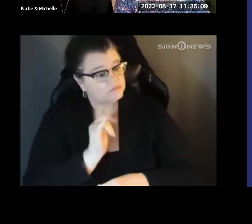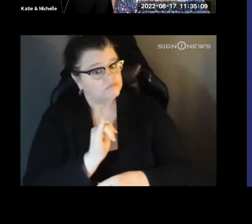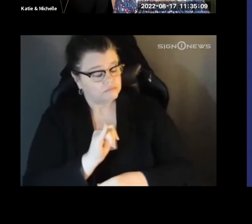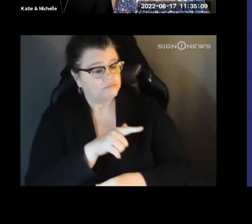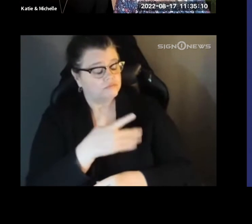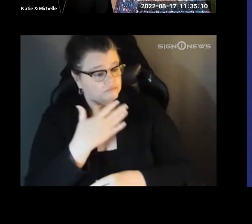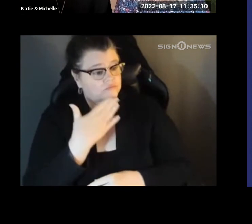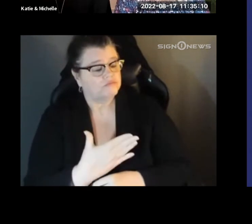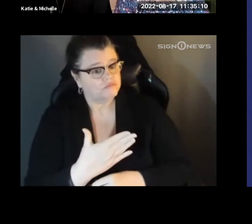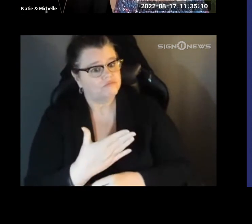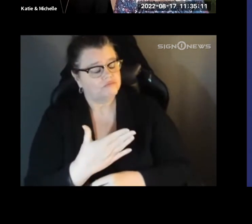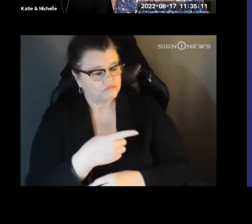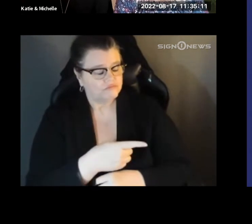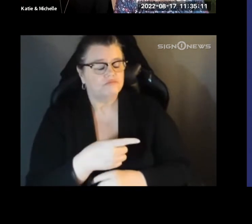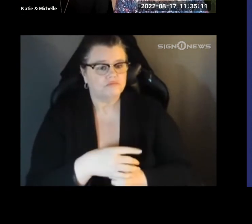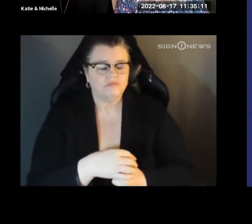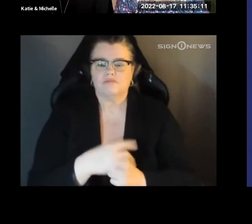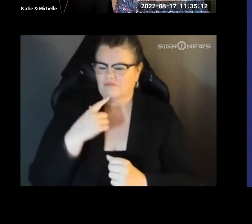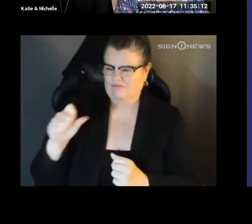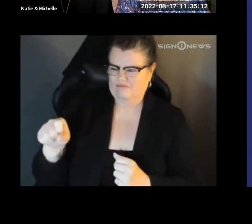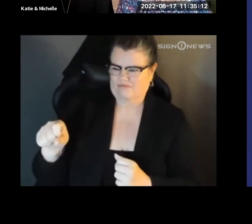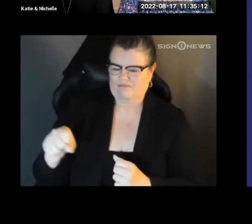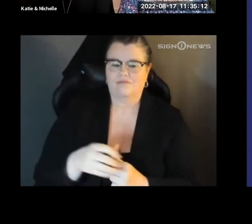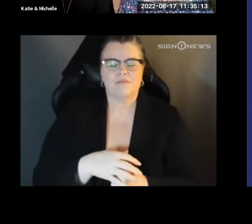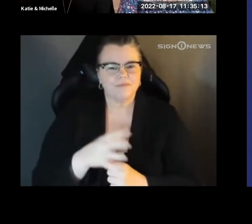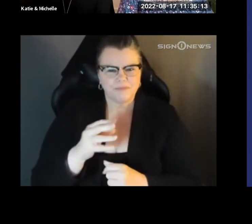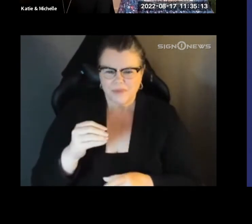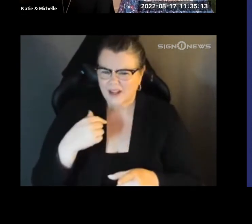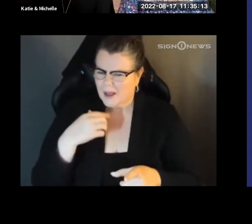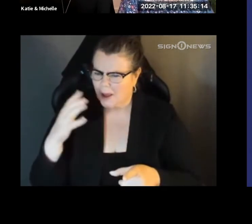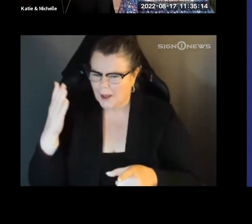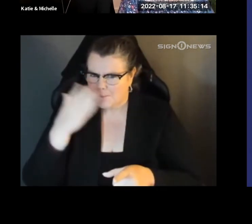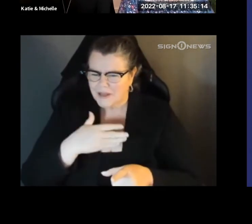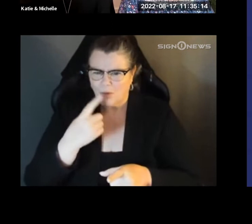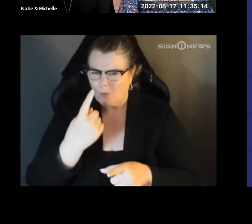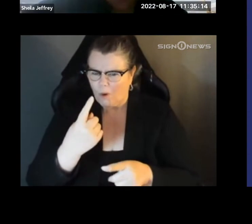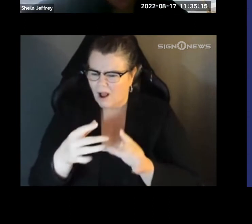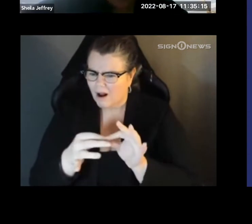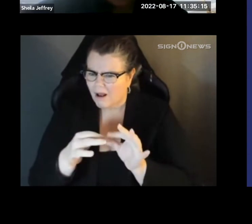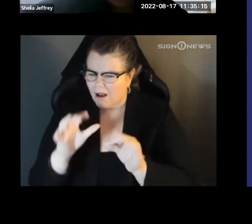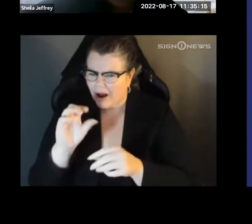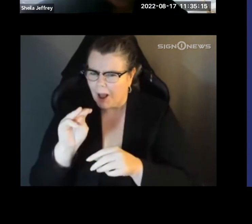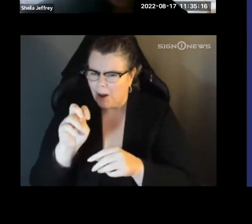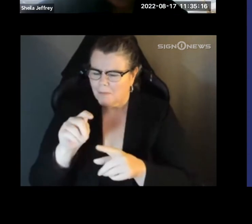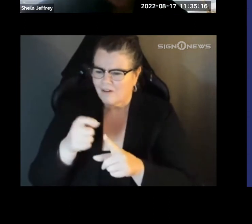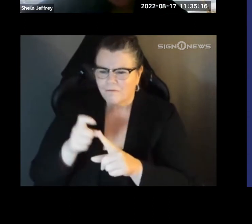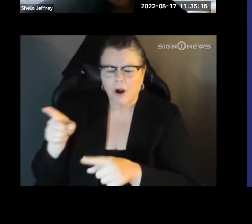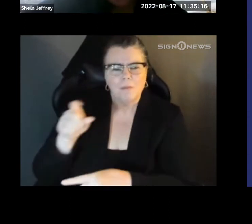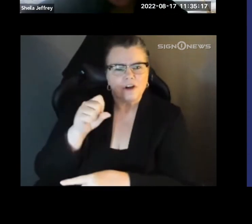involved that's right and I think there was we might have missed a comment from Shannon machine